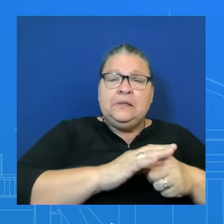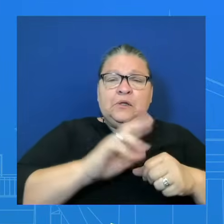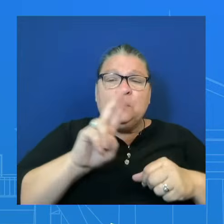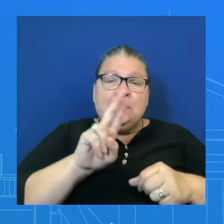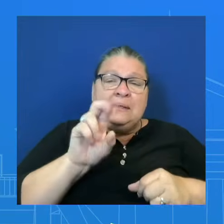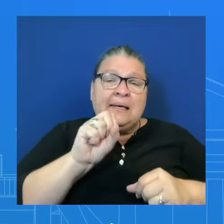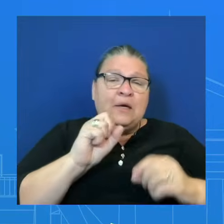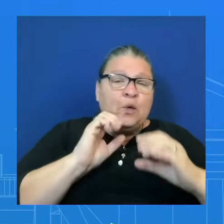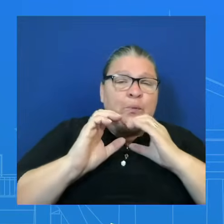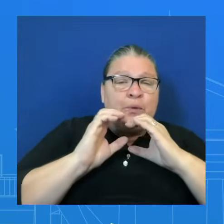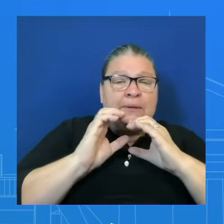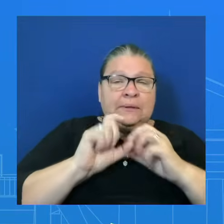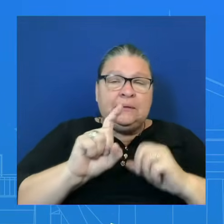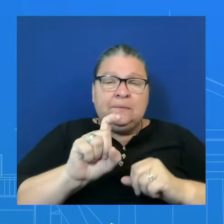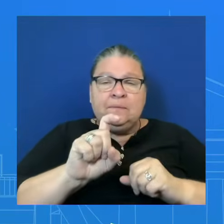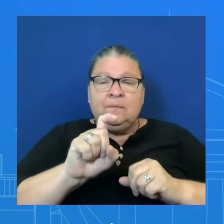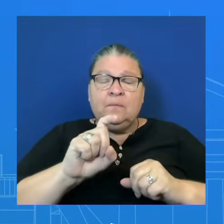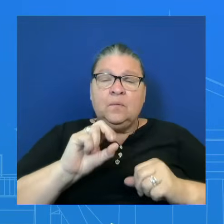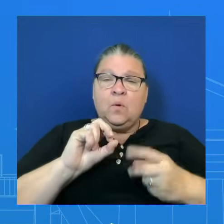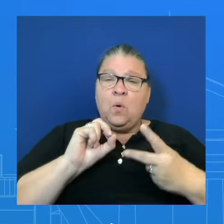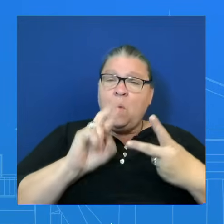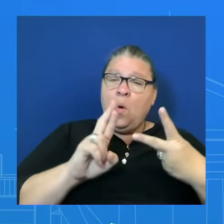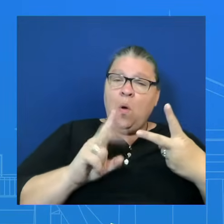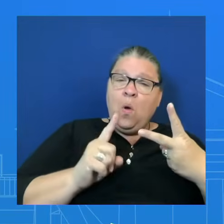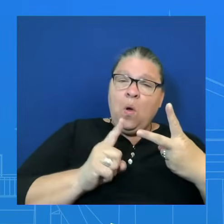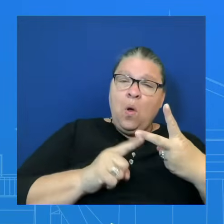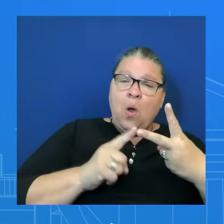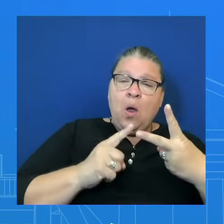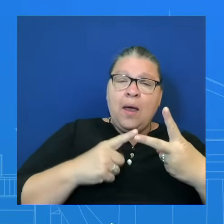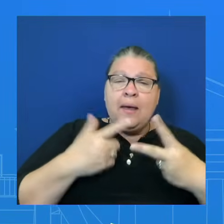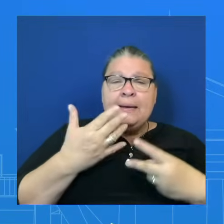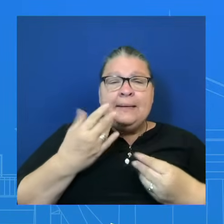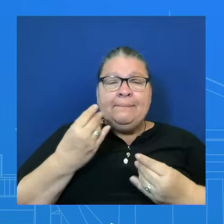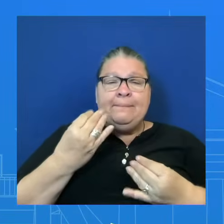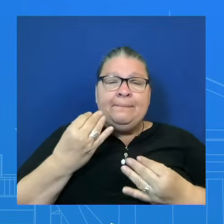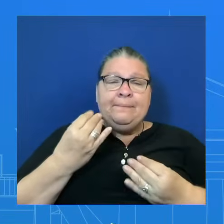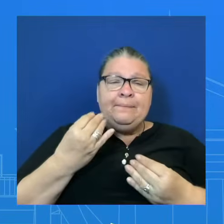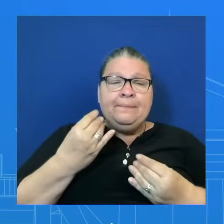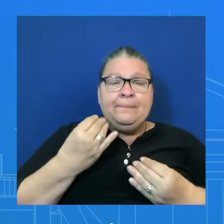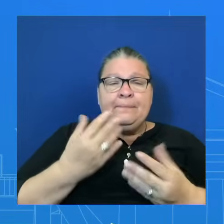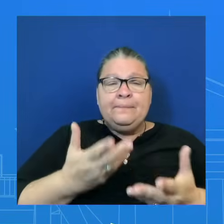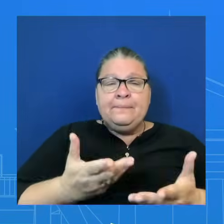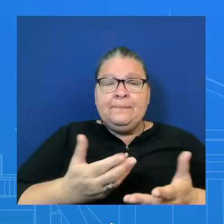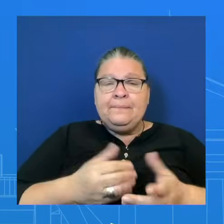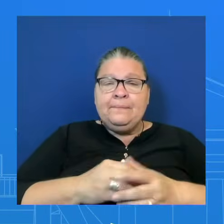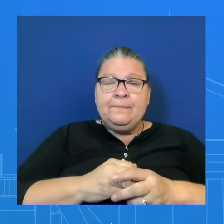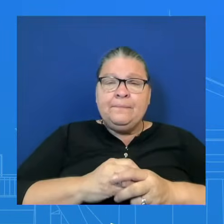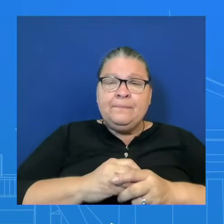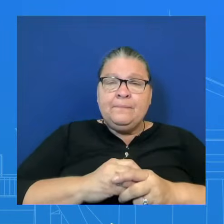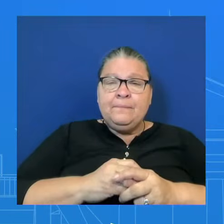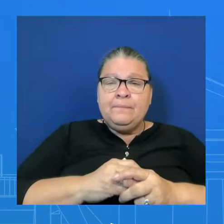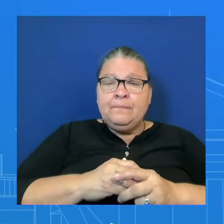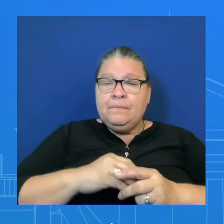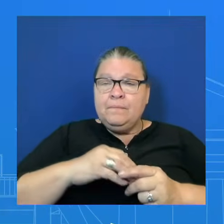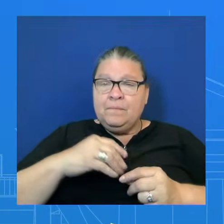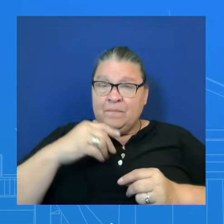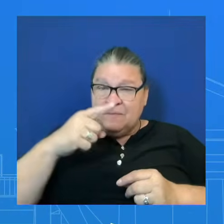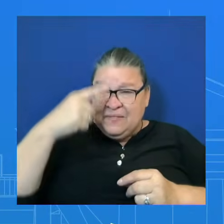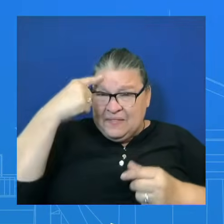sort of realm from you guys trying to send Blinken over there and Yellen over there and Raimondo? Mr. Kirby: It's difficult to know for sure, Jenny.